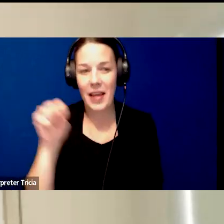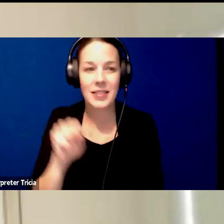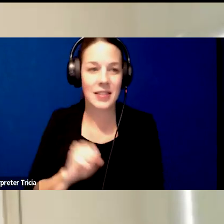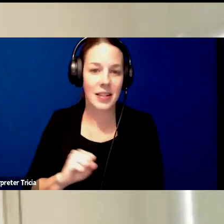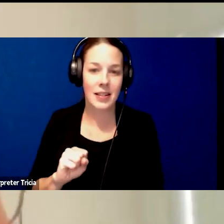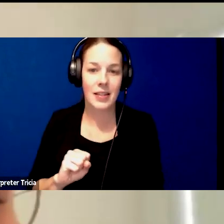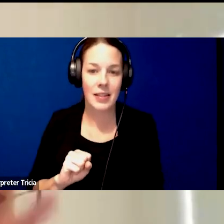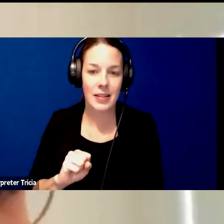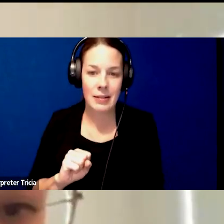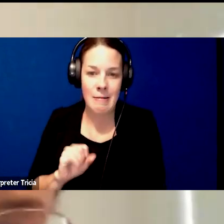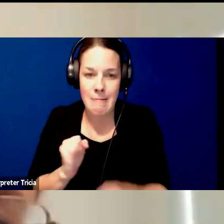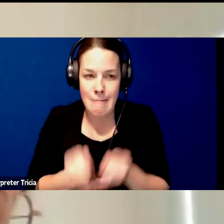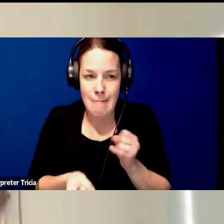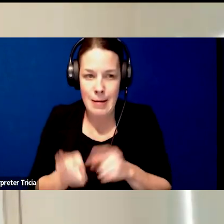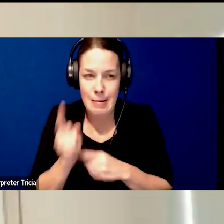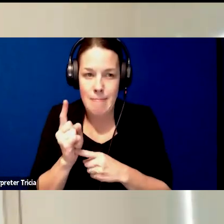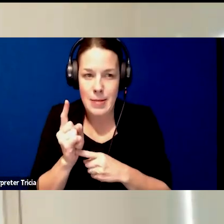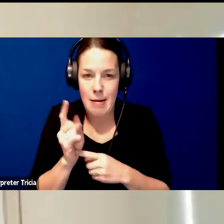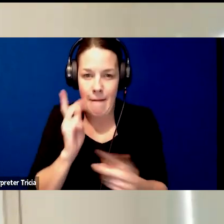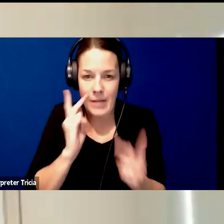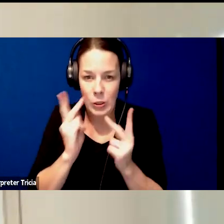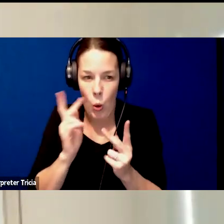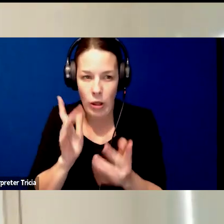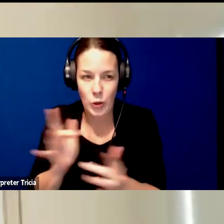of a last minute visual tour around some things.